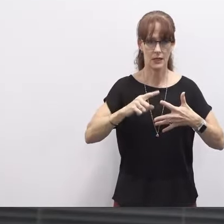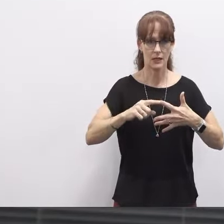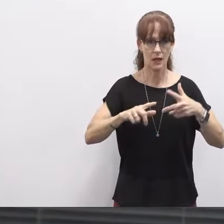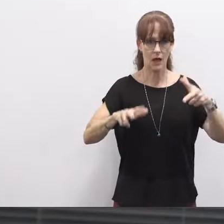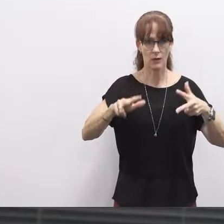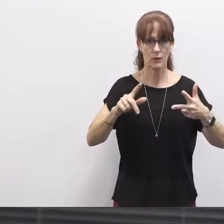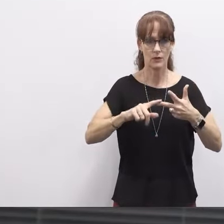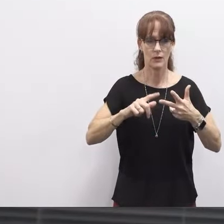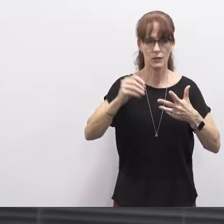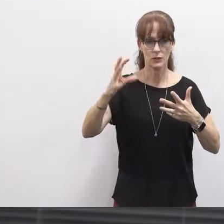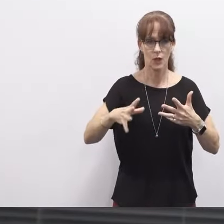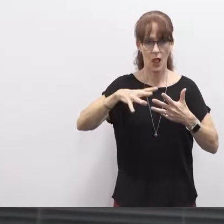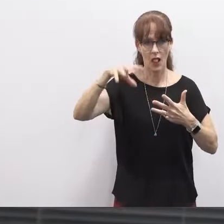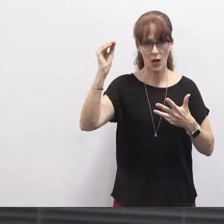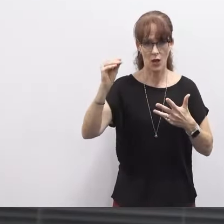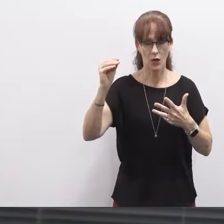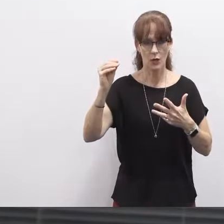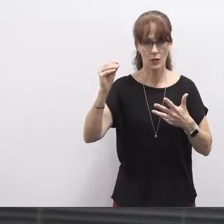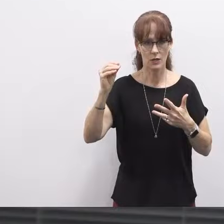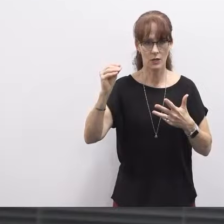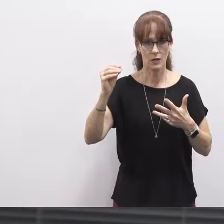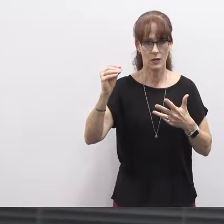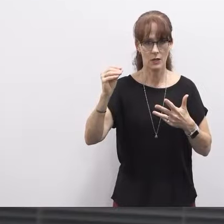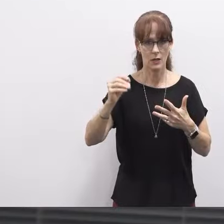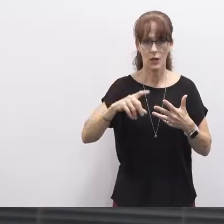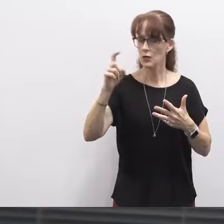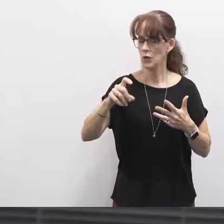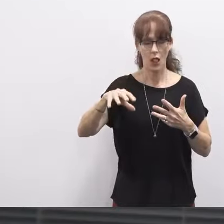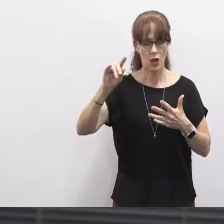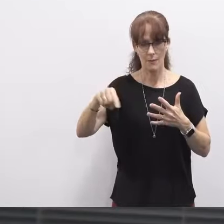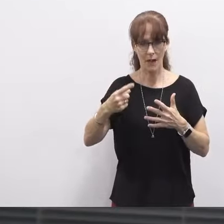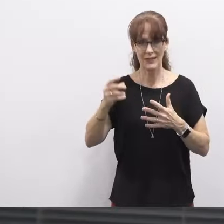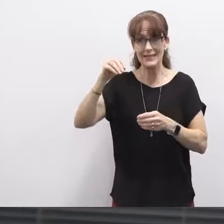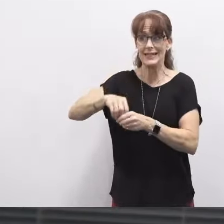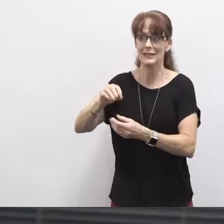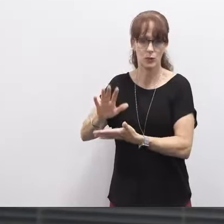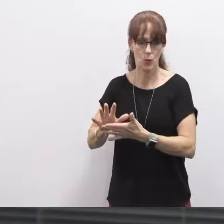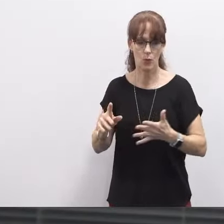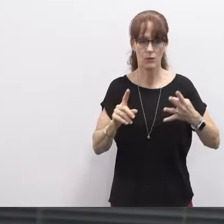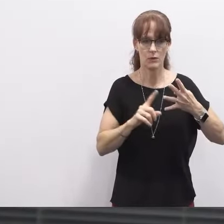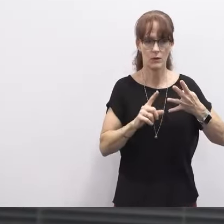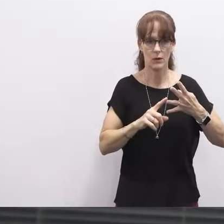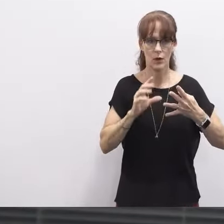Number three, students shouldn't learn about this in school. Number four, no one needs it.